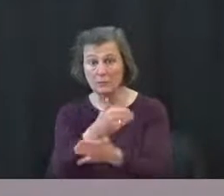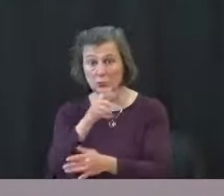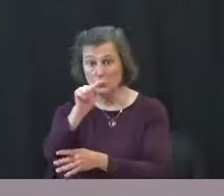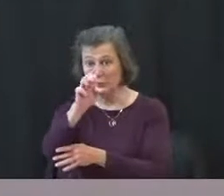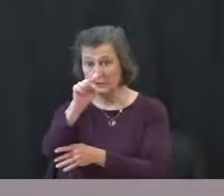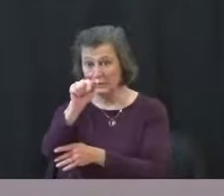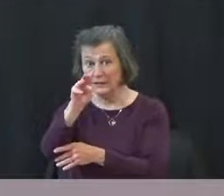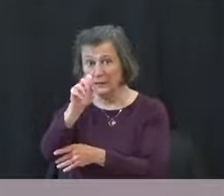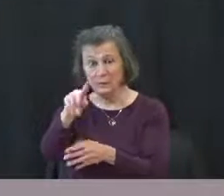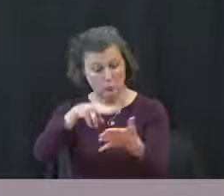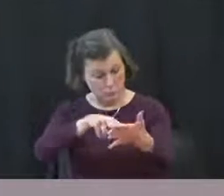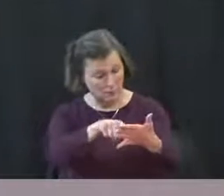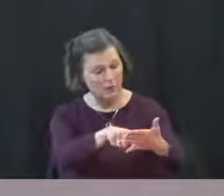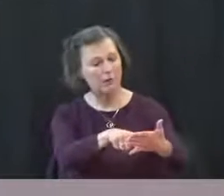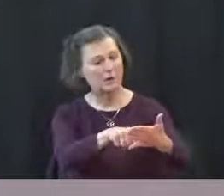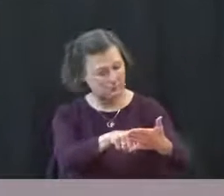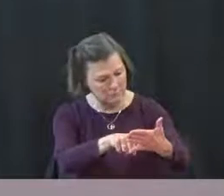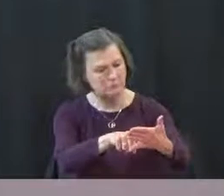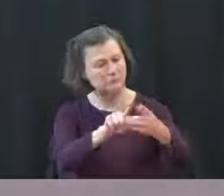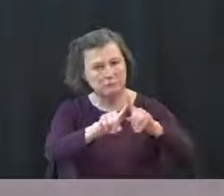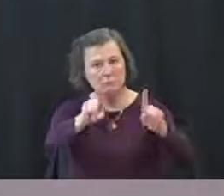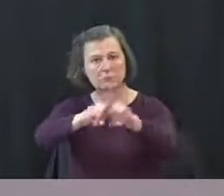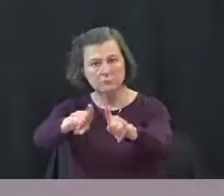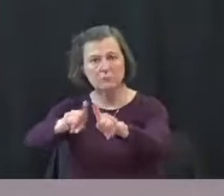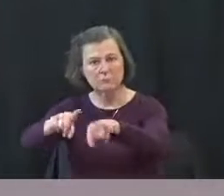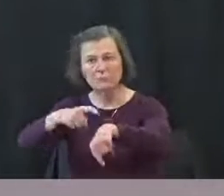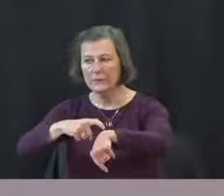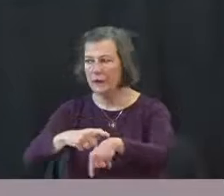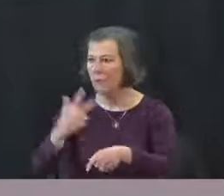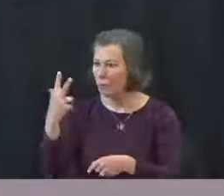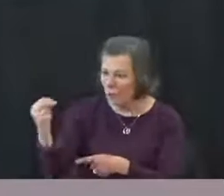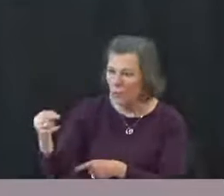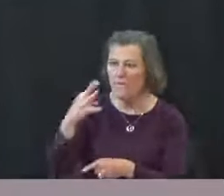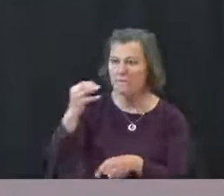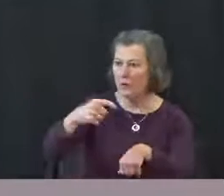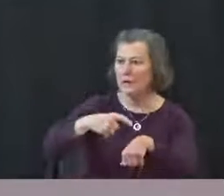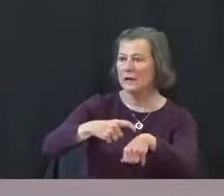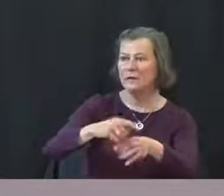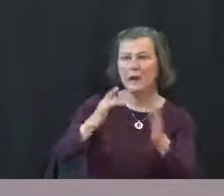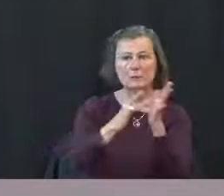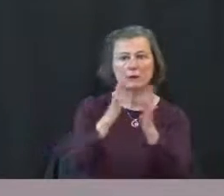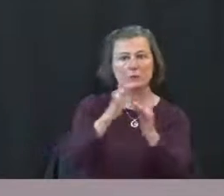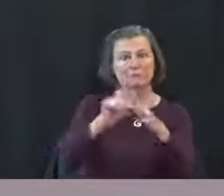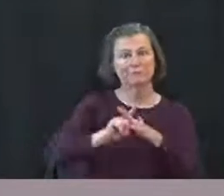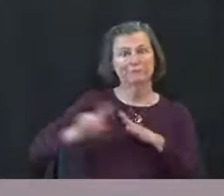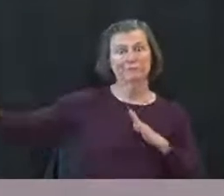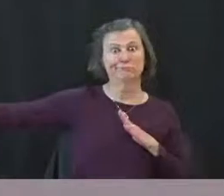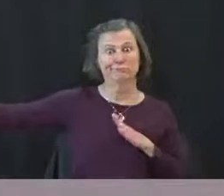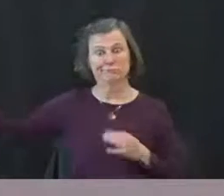you'll see all these times -- 30 or 40 -- where Jesus bolts to go off to be by himself.